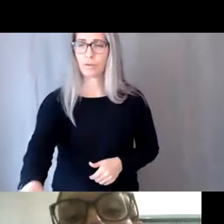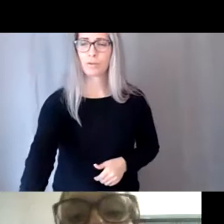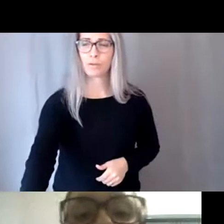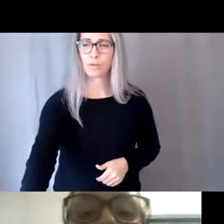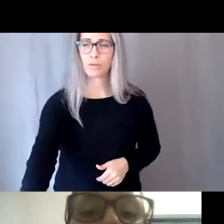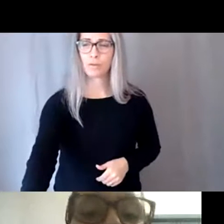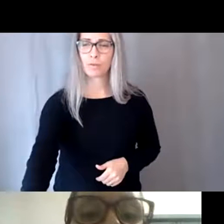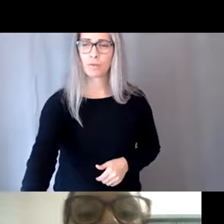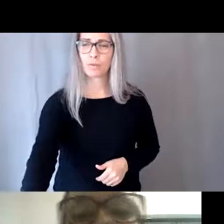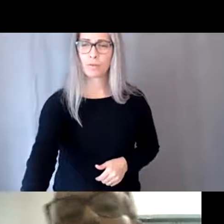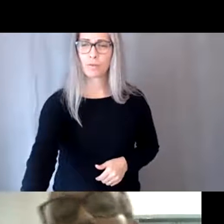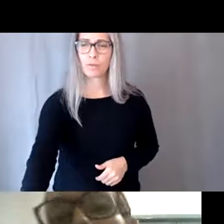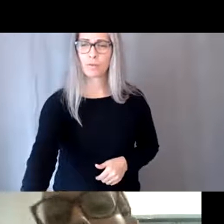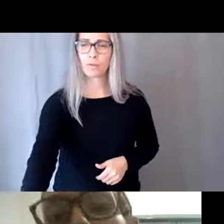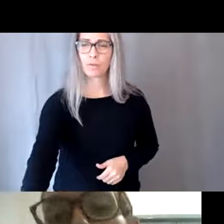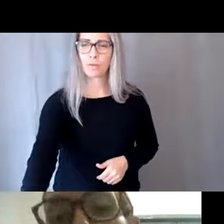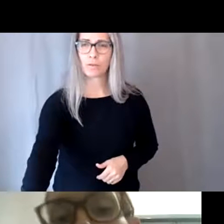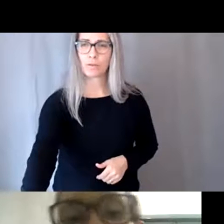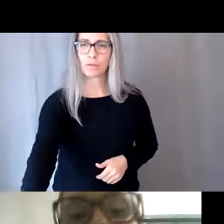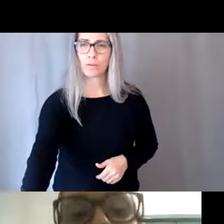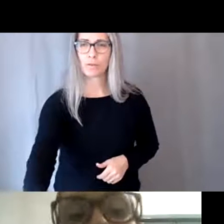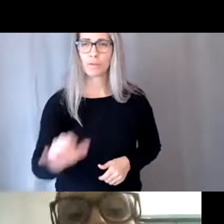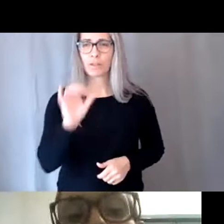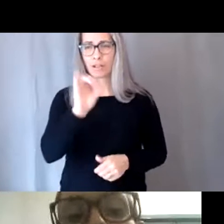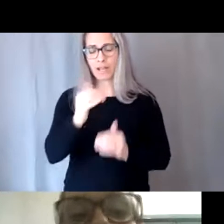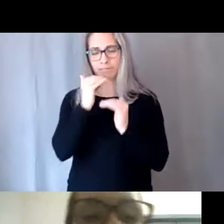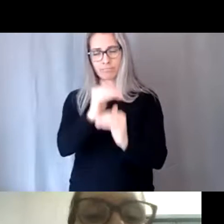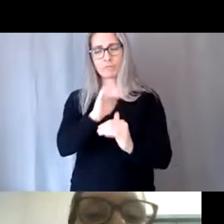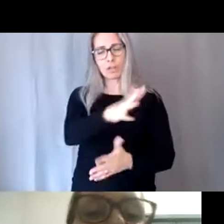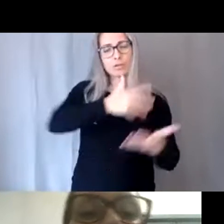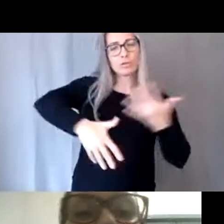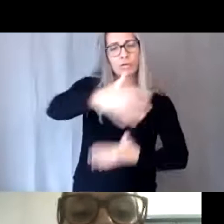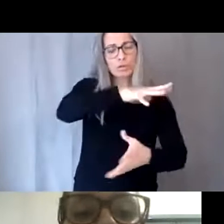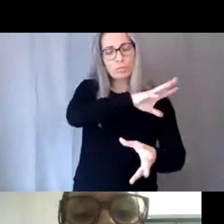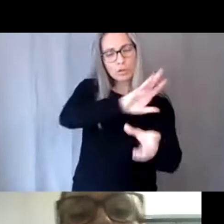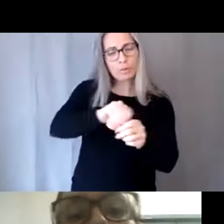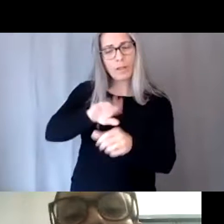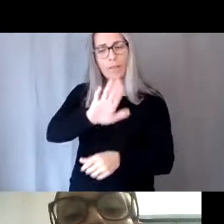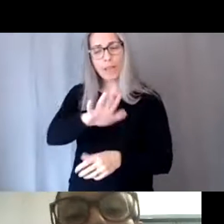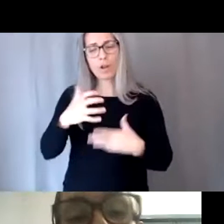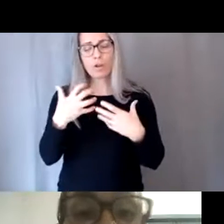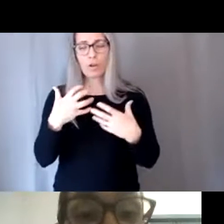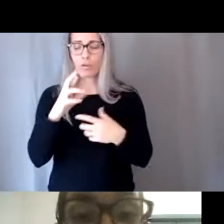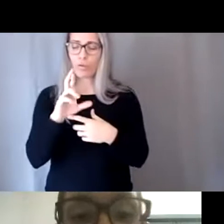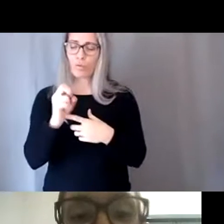of social or community participation rehabilitation based on participation